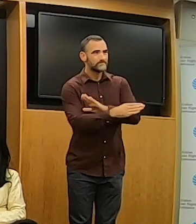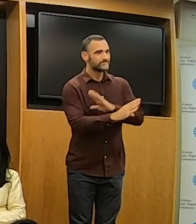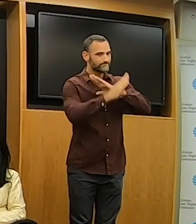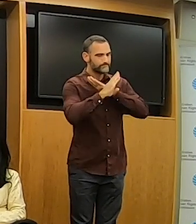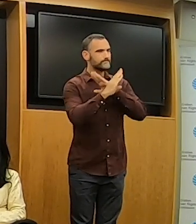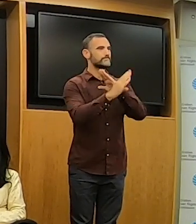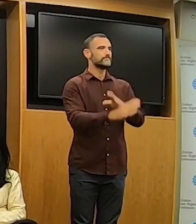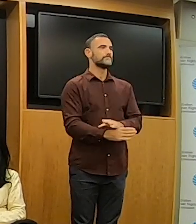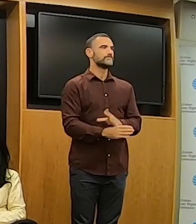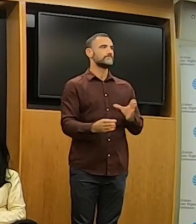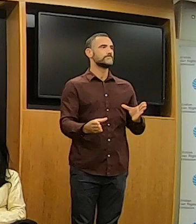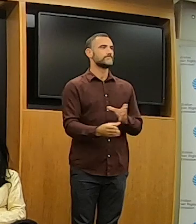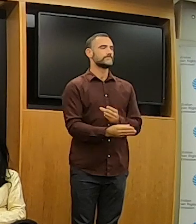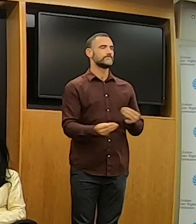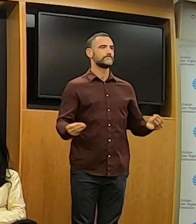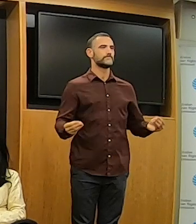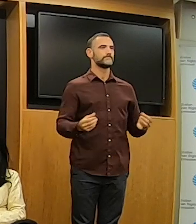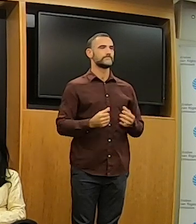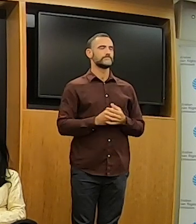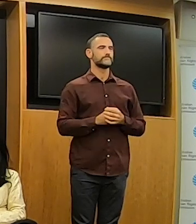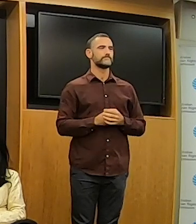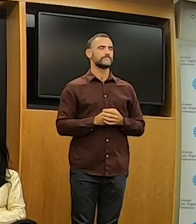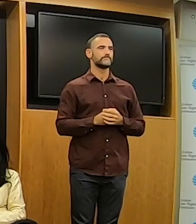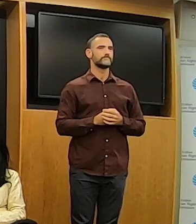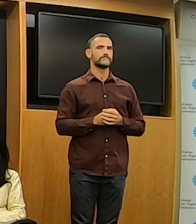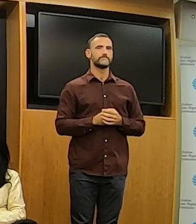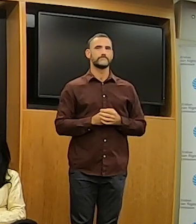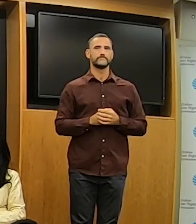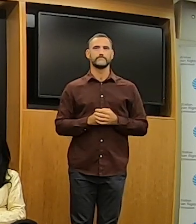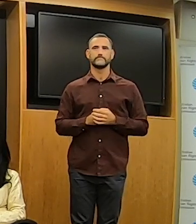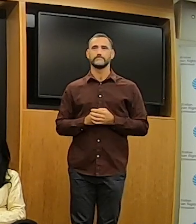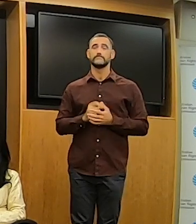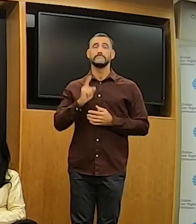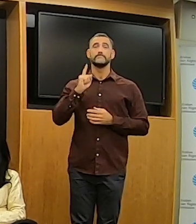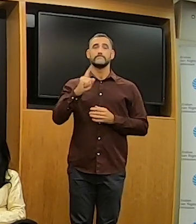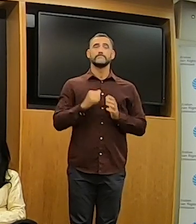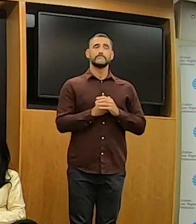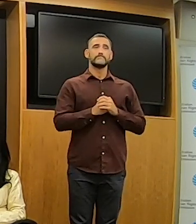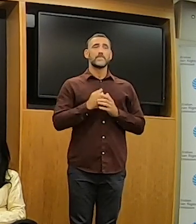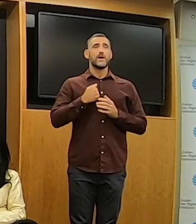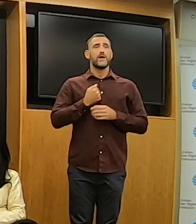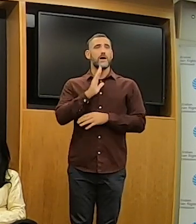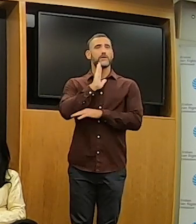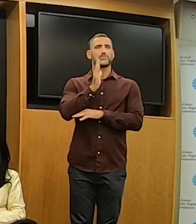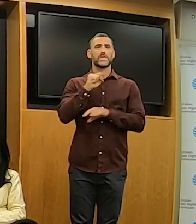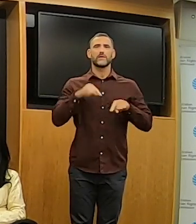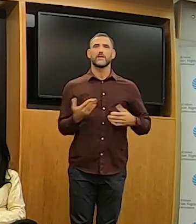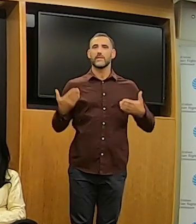Speaking more positively, our speakers this evening know what it means to overcome barriers.